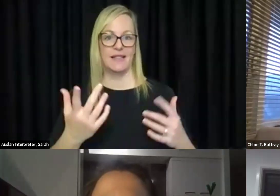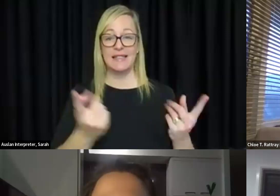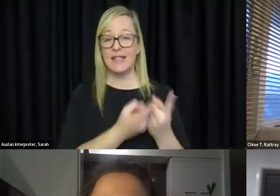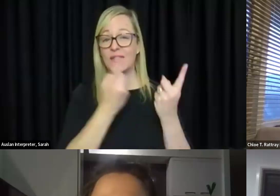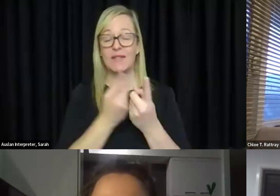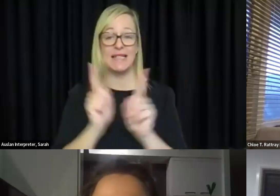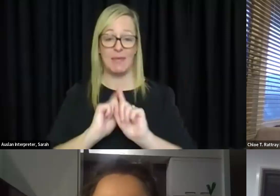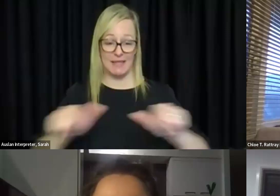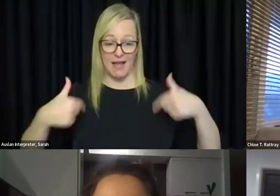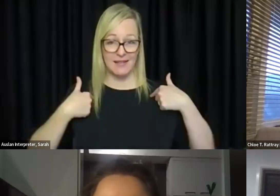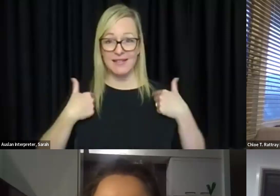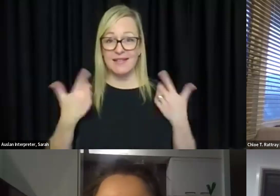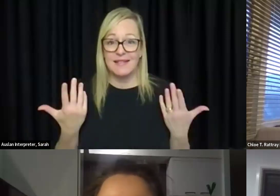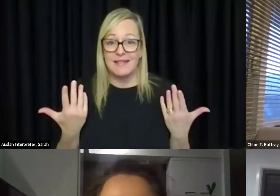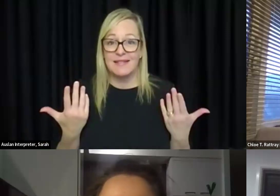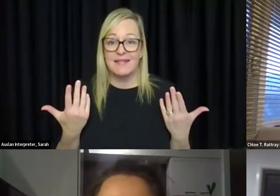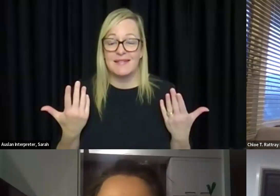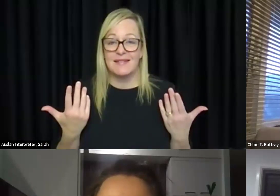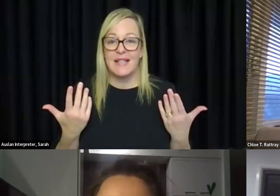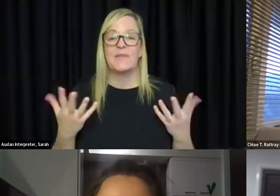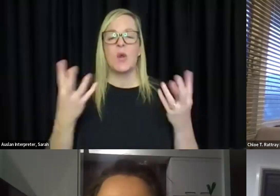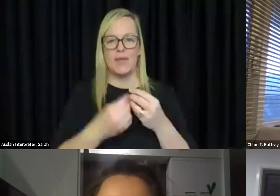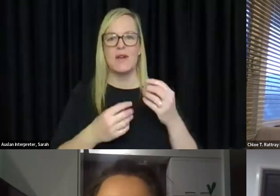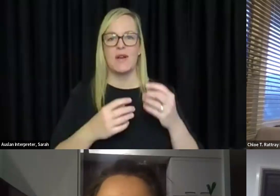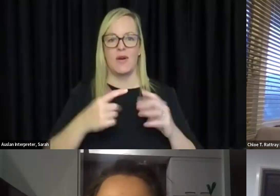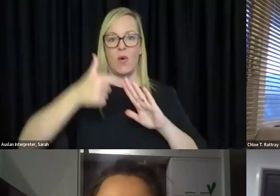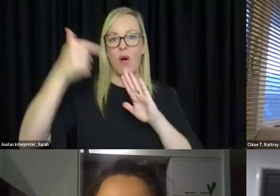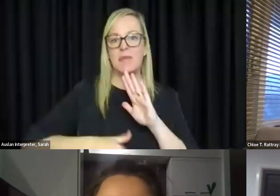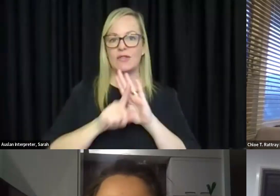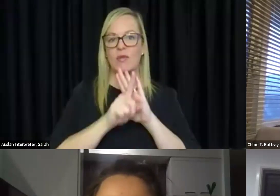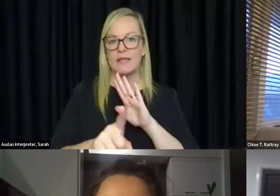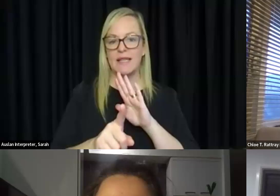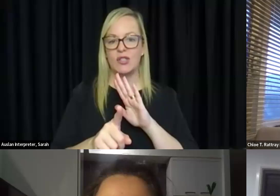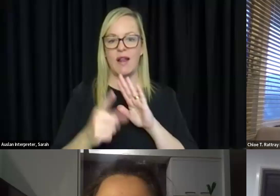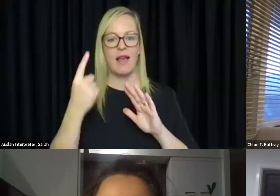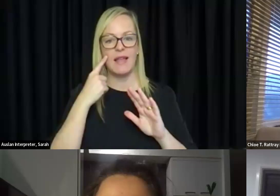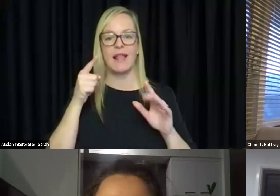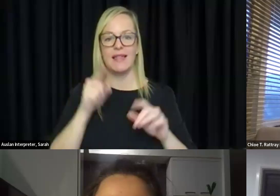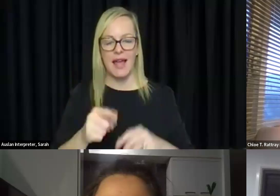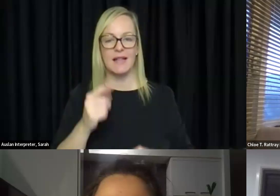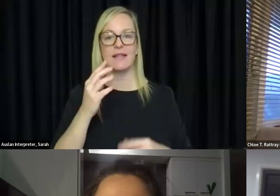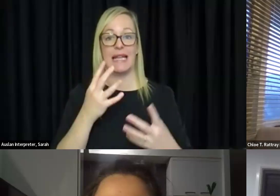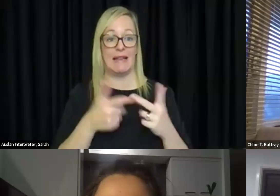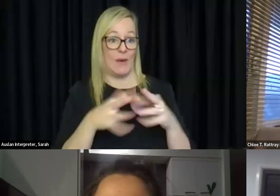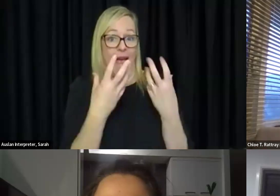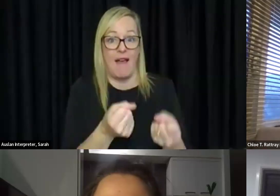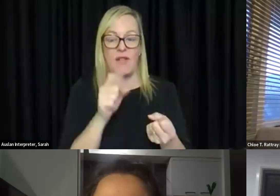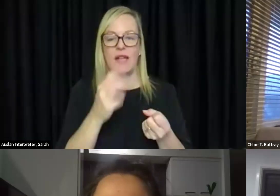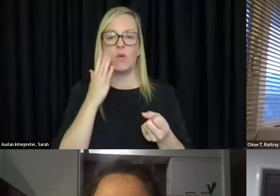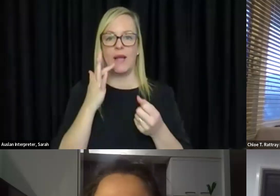life and I think with that complex representation is when everyone, whether they do or don't have